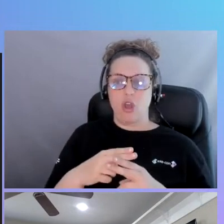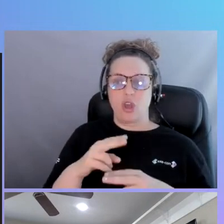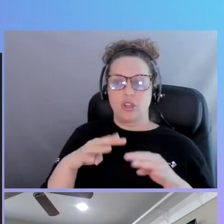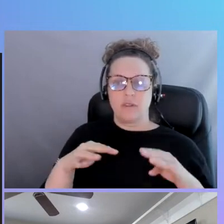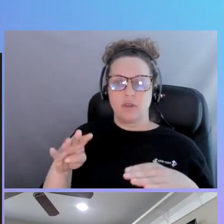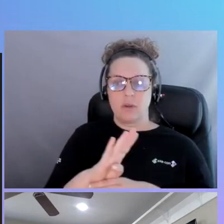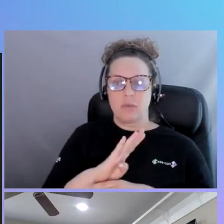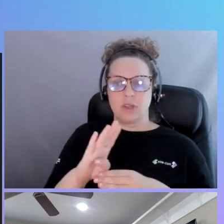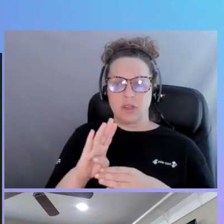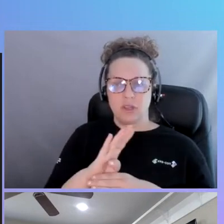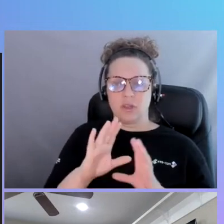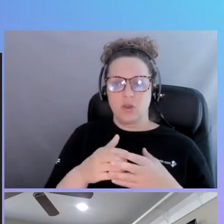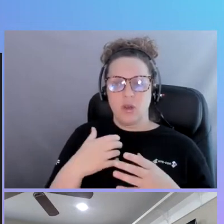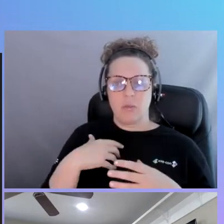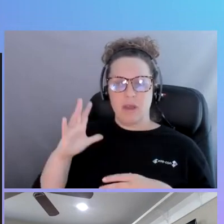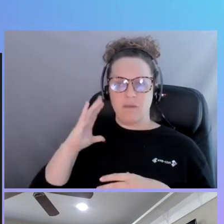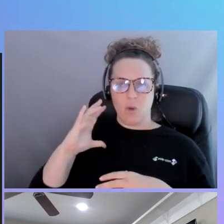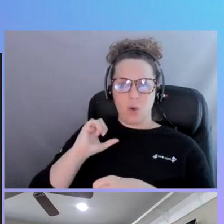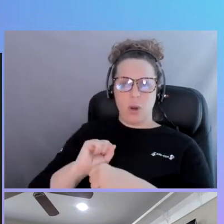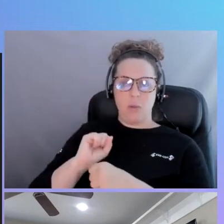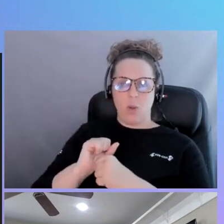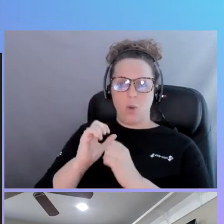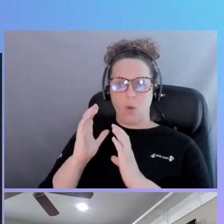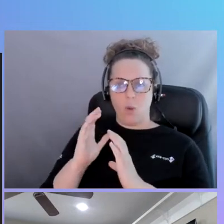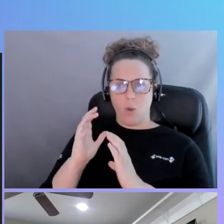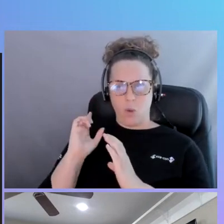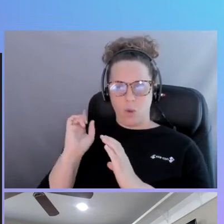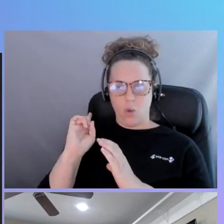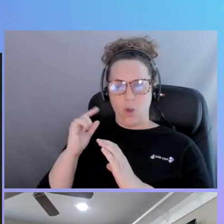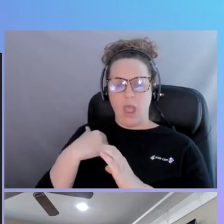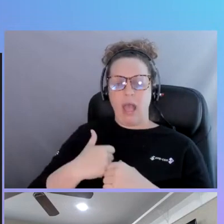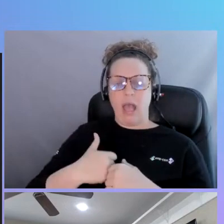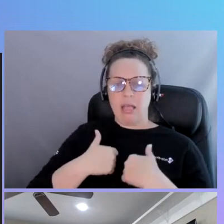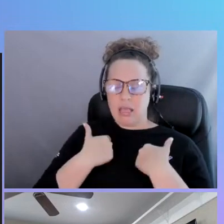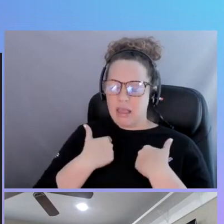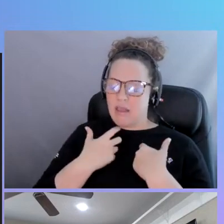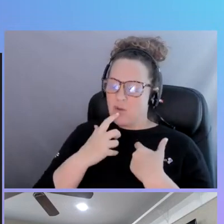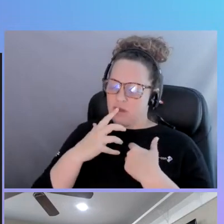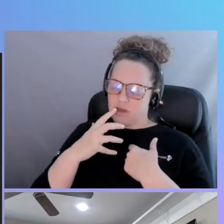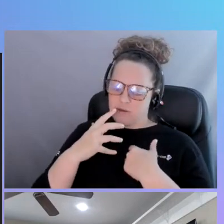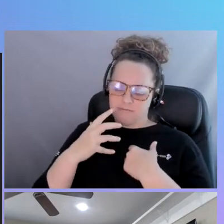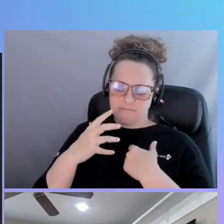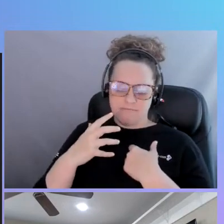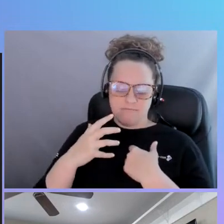my former employer. I lived and breathed, uh, ergs for about